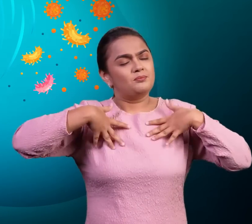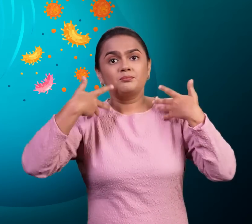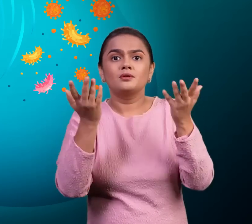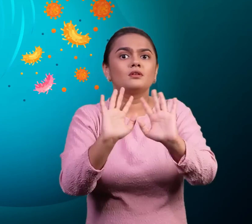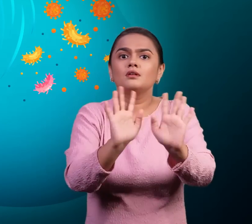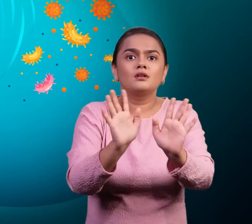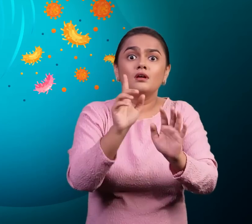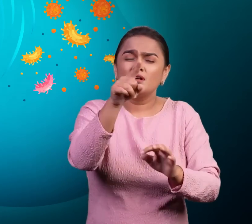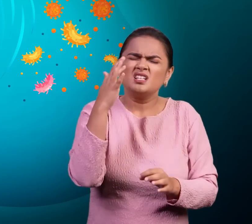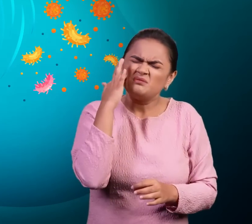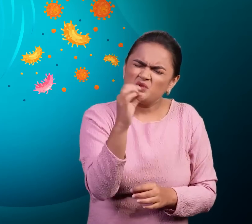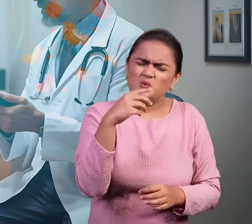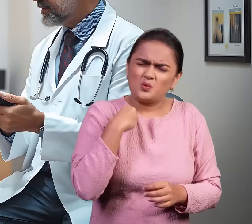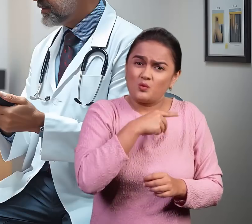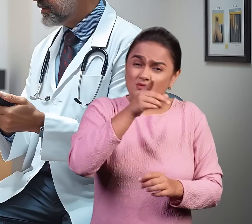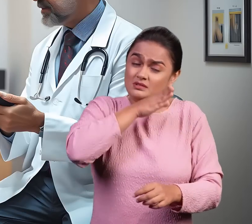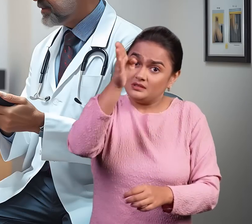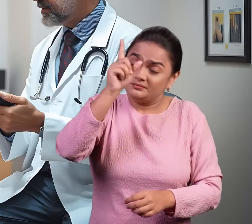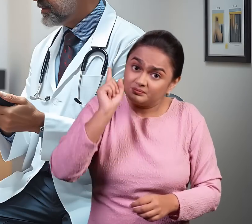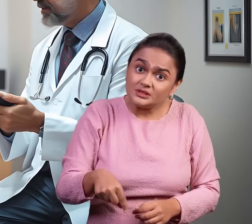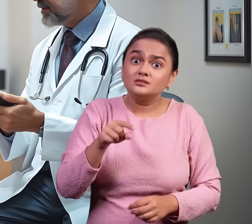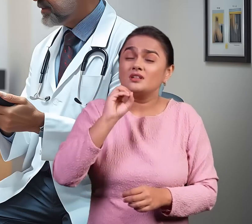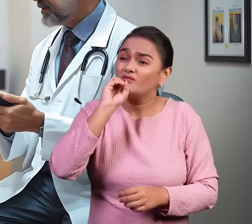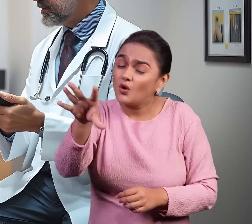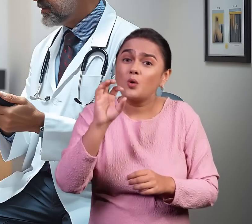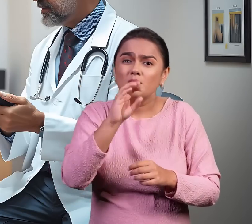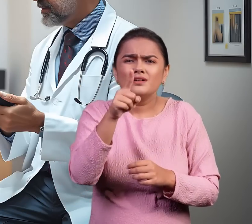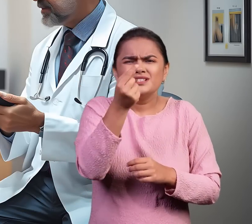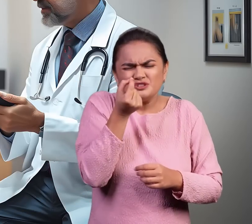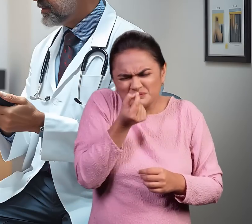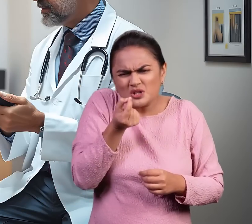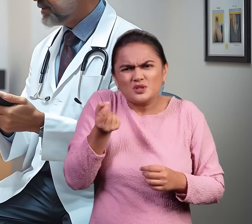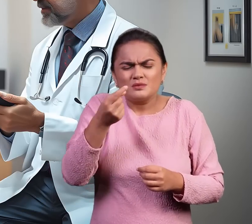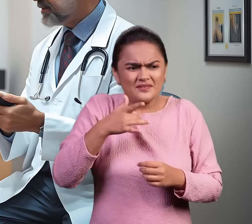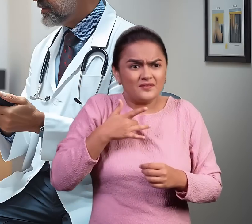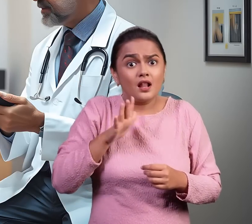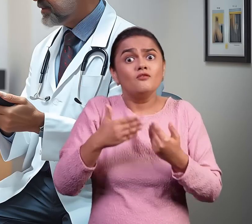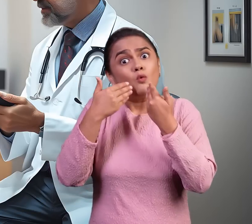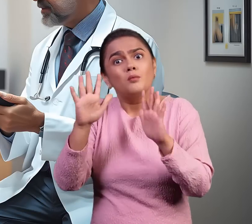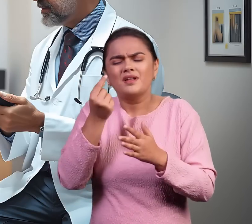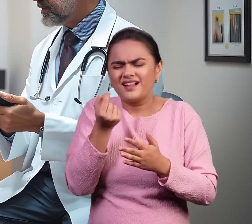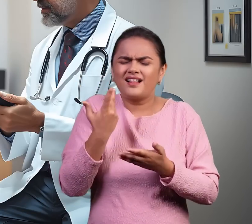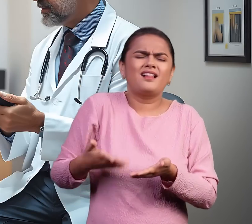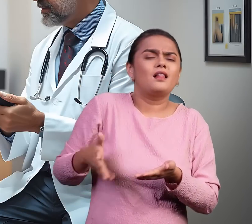It's very important to see a doctor and report even the smallest symptoms.